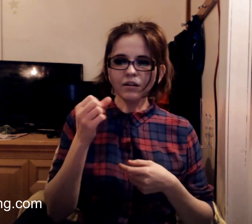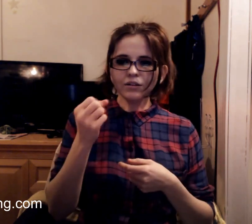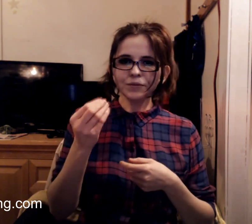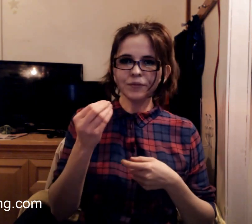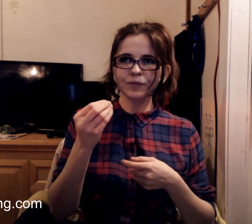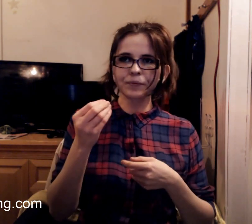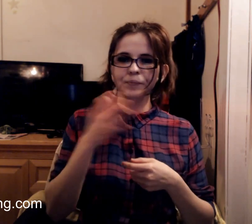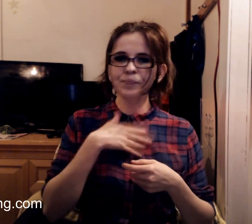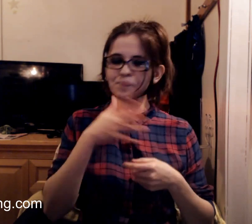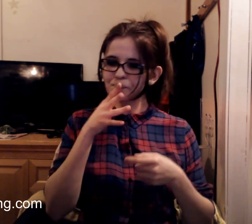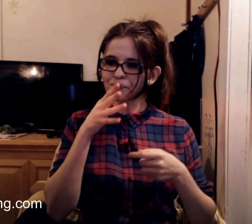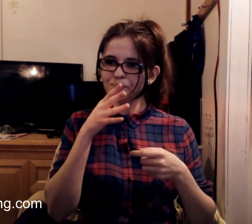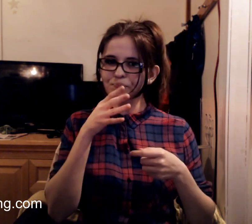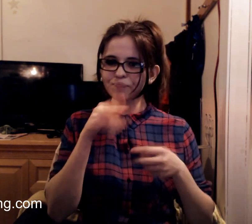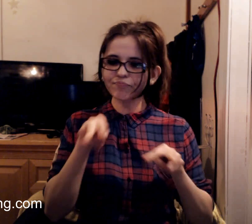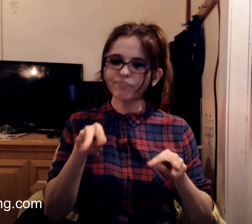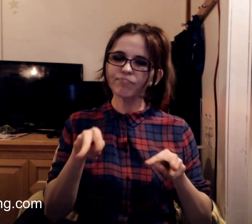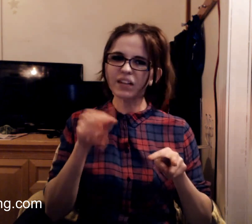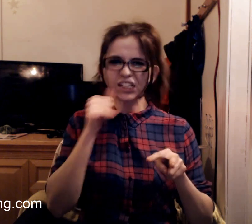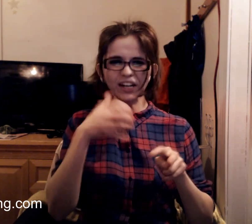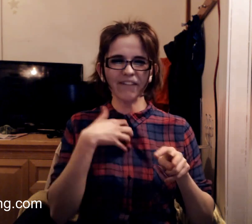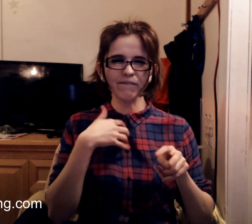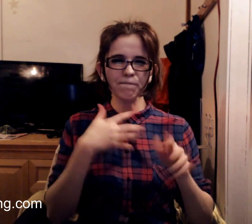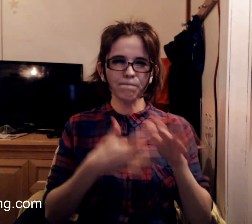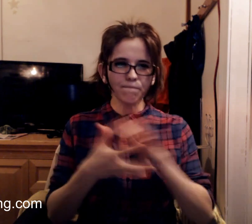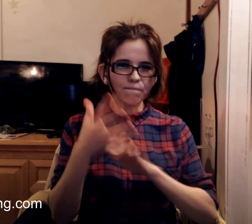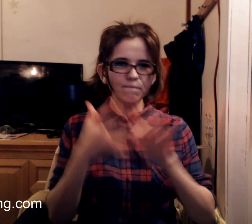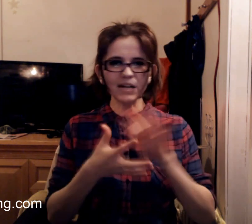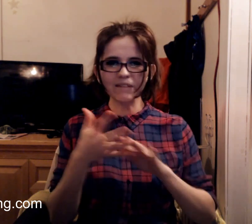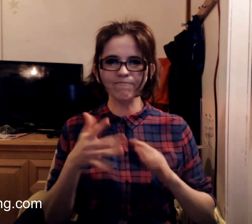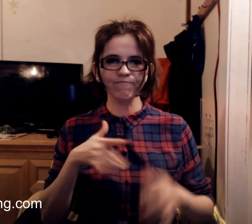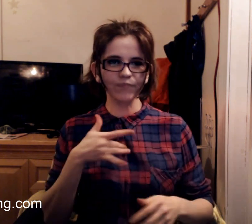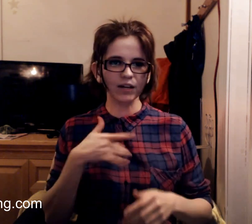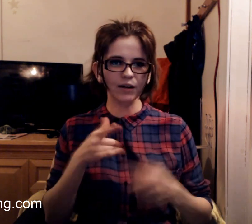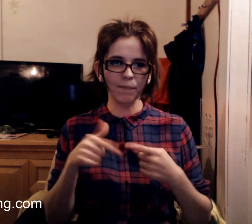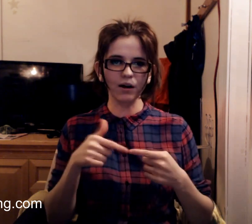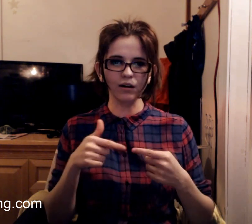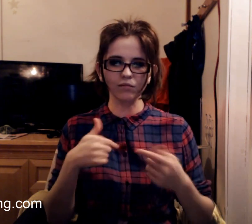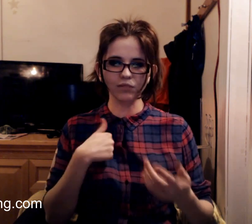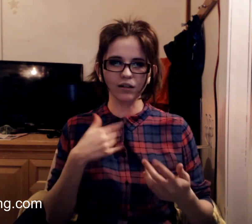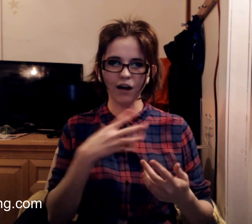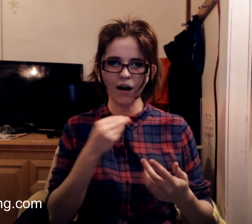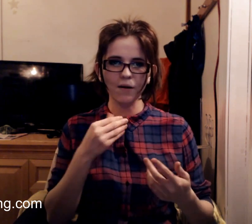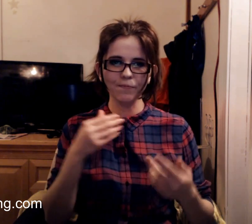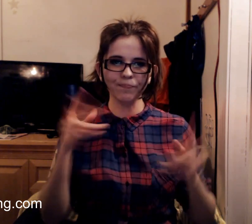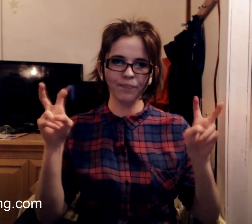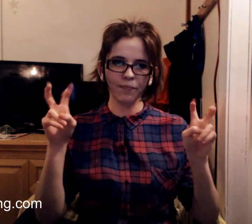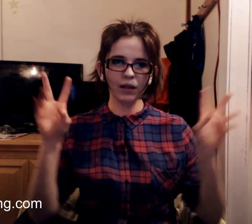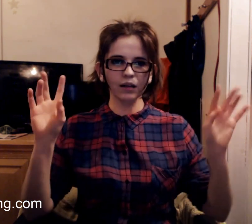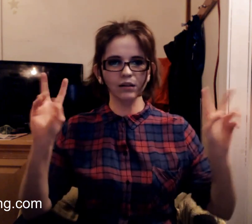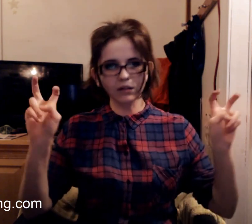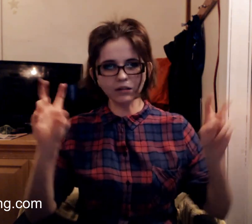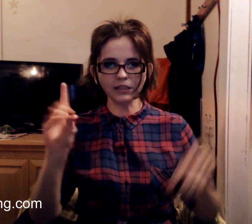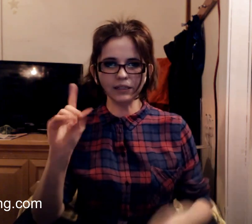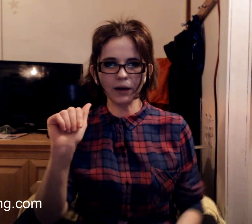So, my mom sorta had a mixed feeling about me and my "disability".